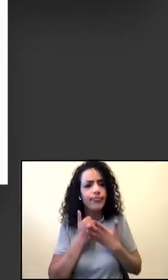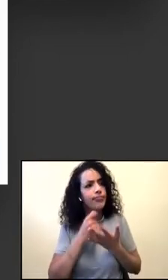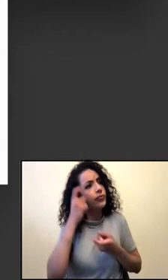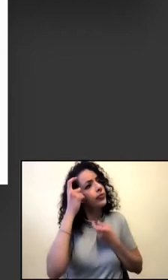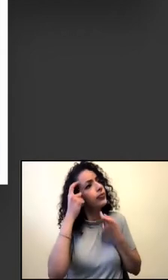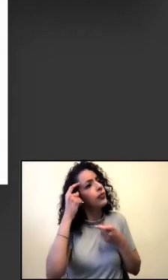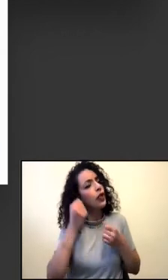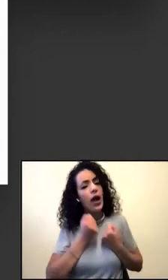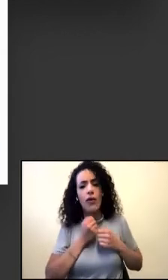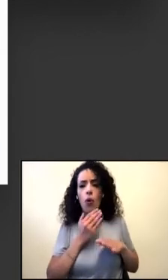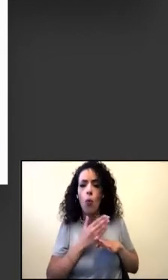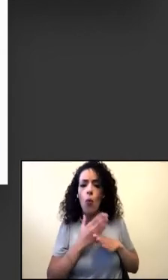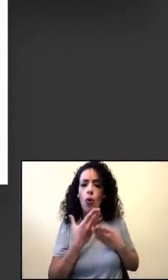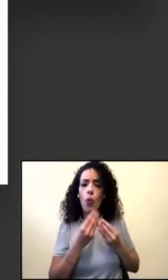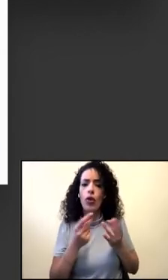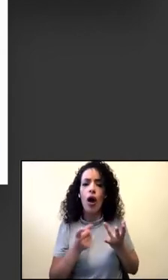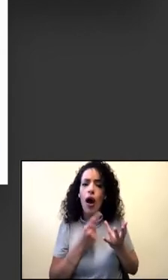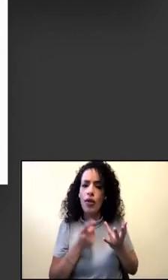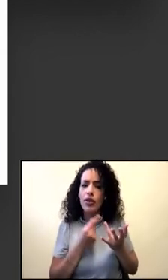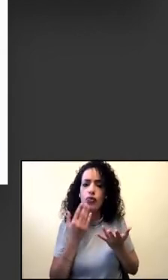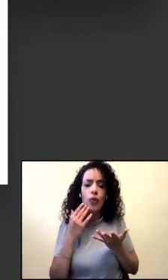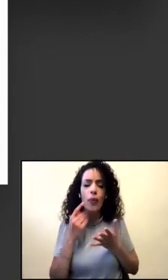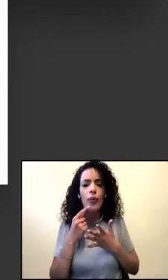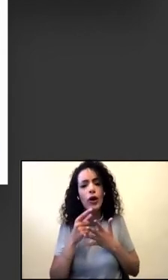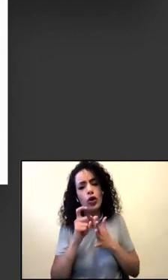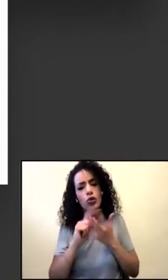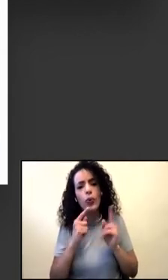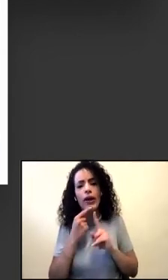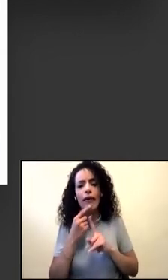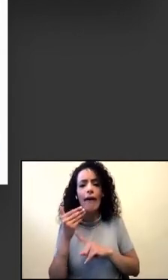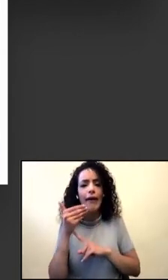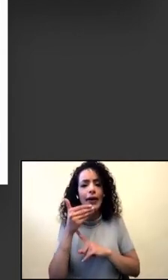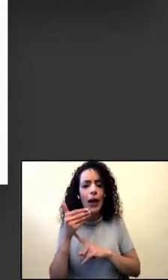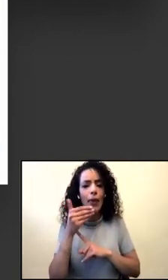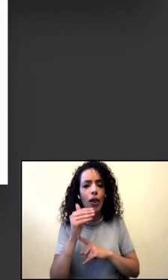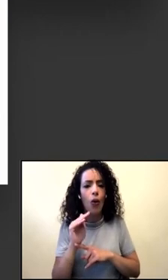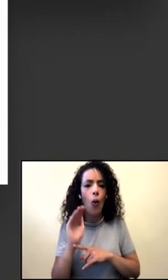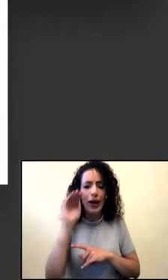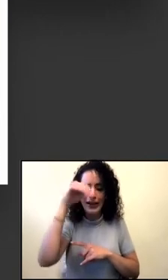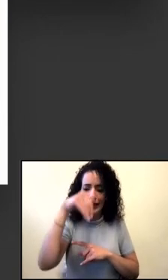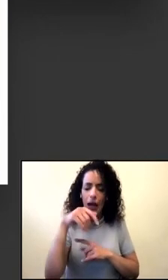tapes, so yeah we had these workshops and I would find, often when we asked one elder a question